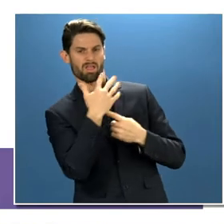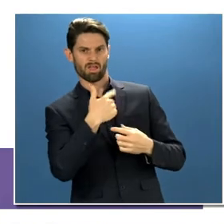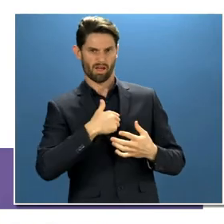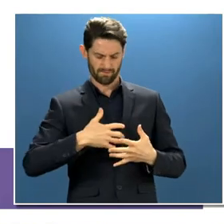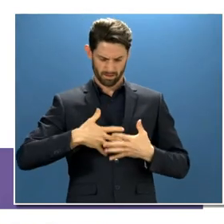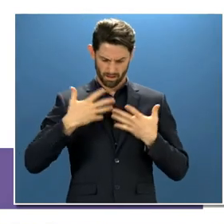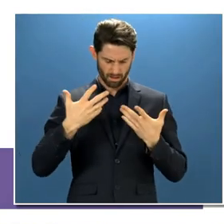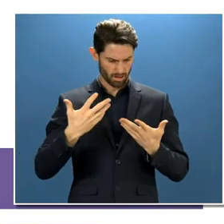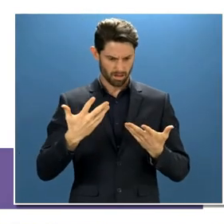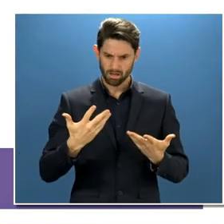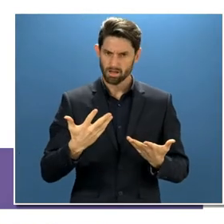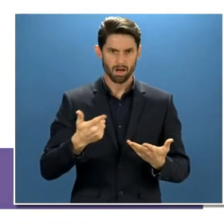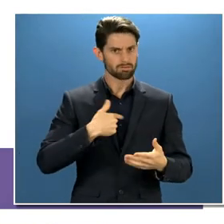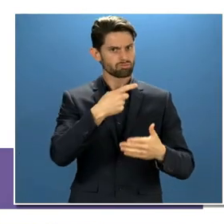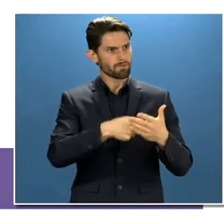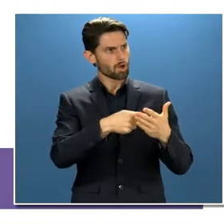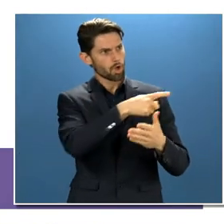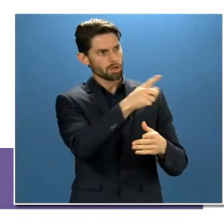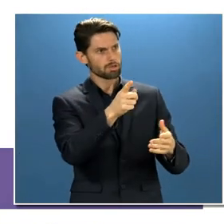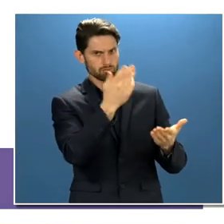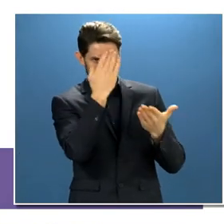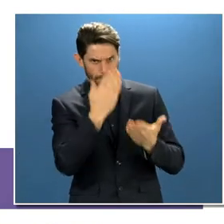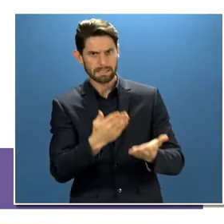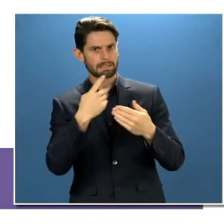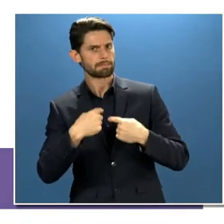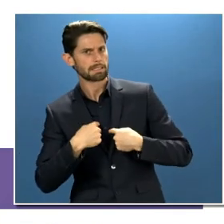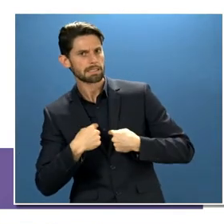I would rather somebody treat me respectfully and be, like,